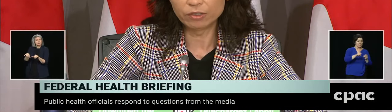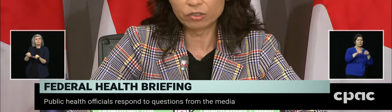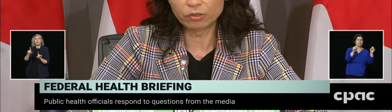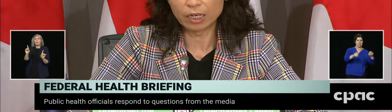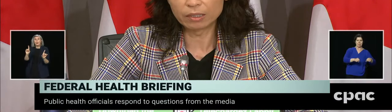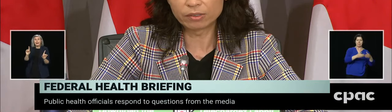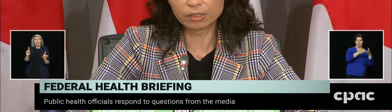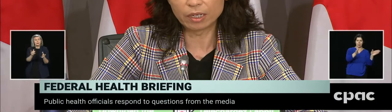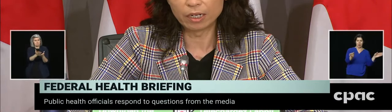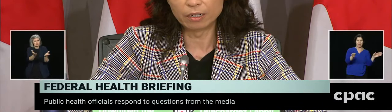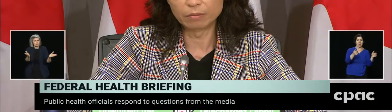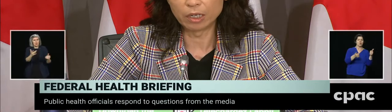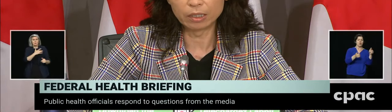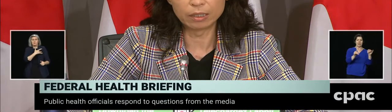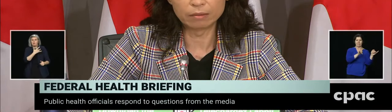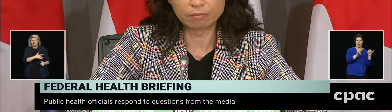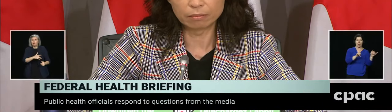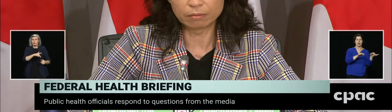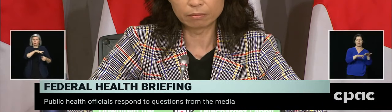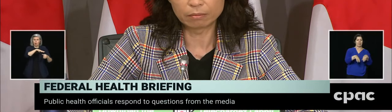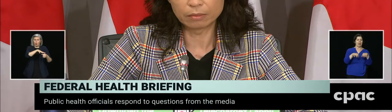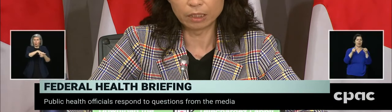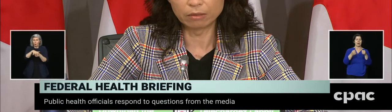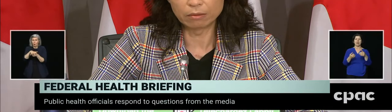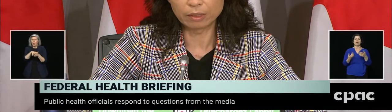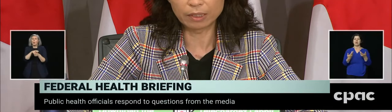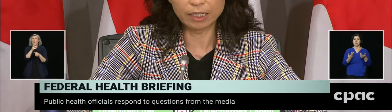PROVINCIAL AND LOCAL LEVELS.